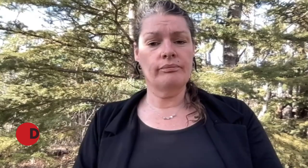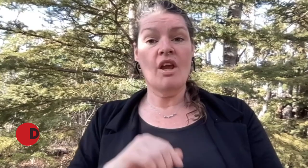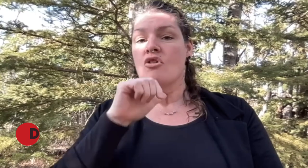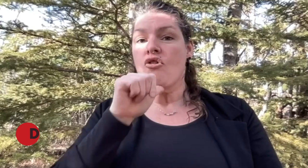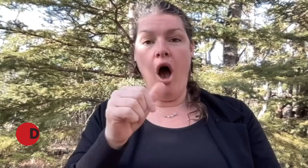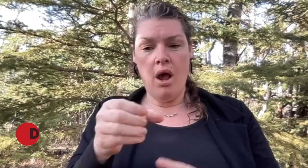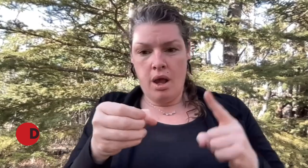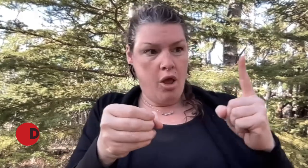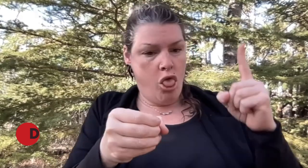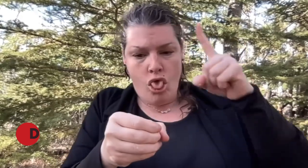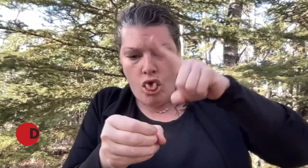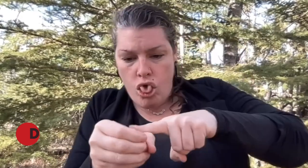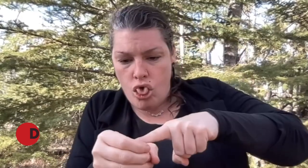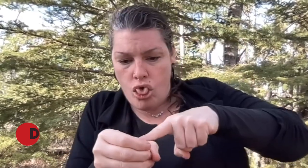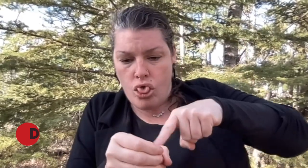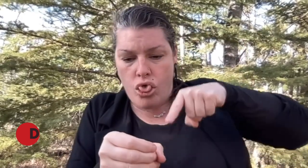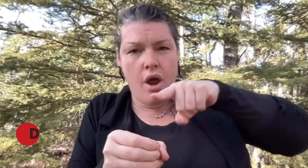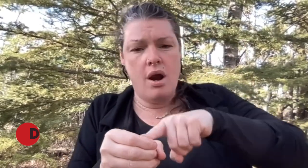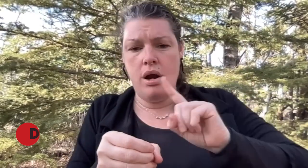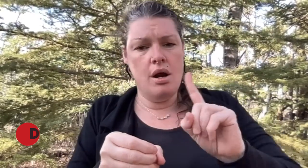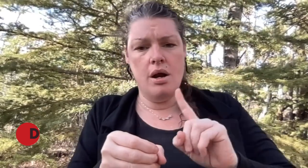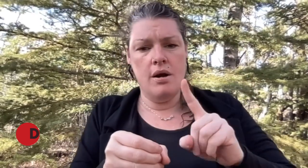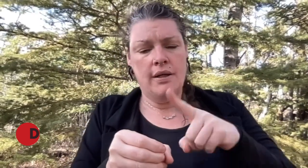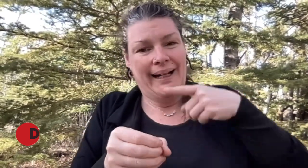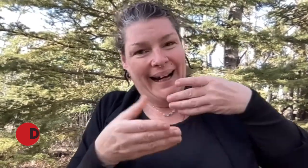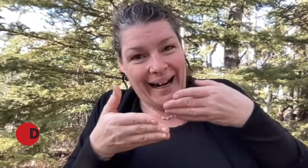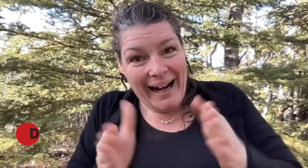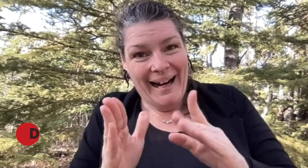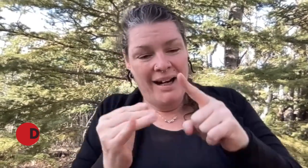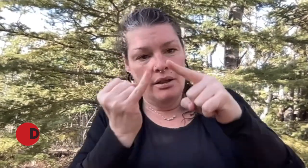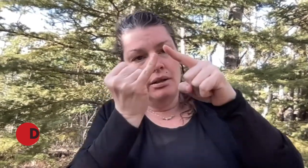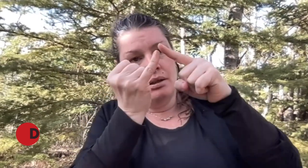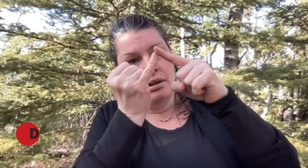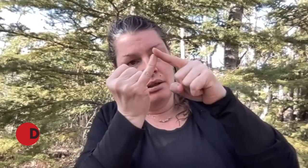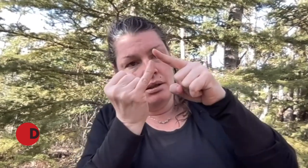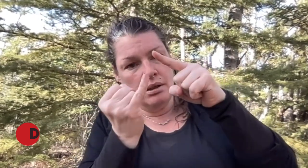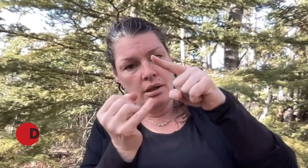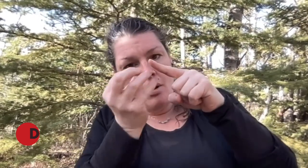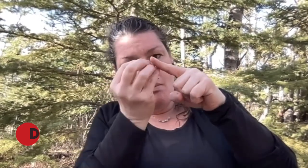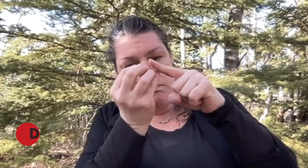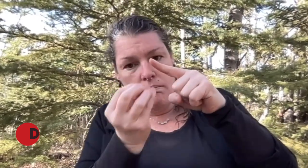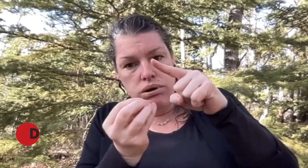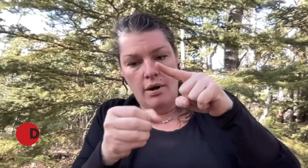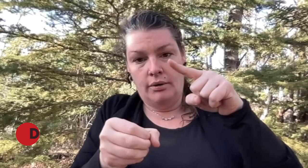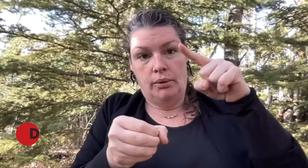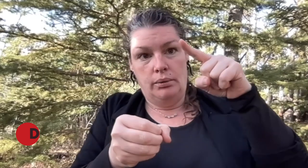Don’t scrape your finger on the bottle, allow the blood